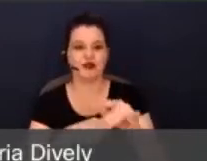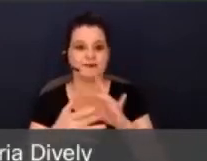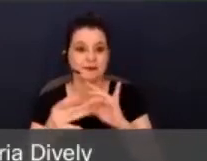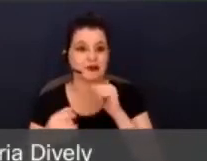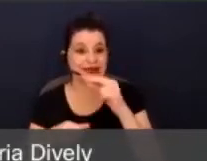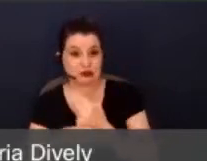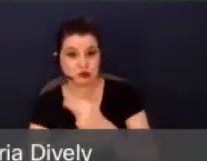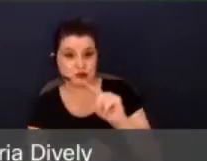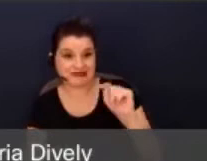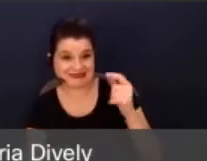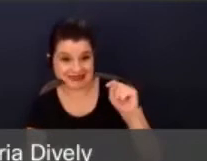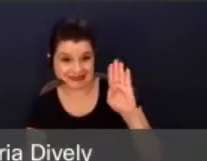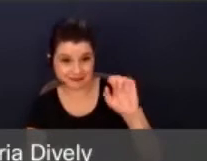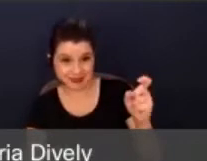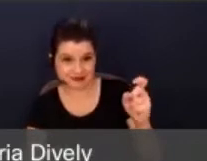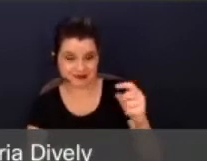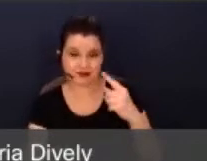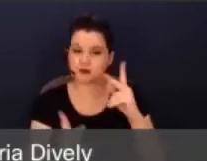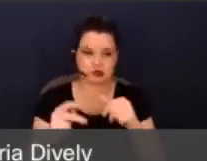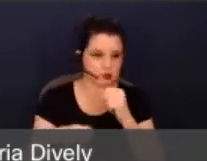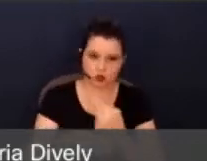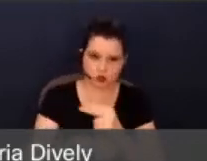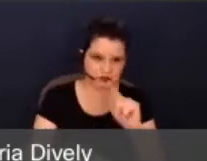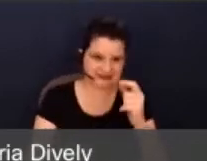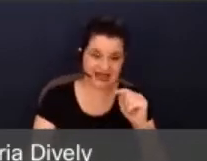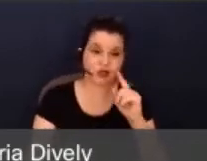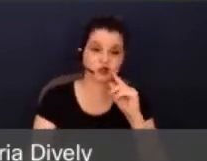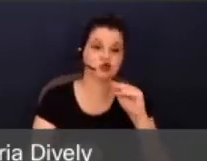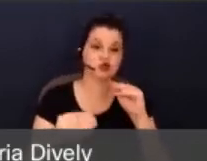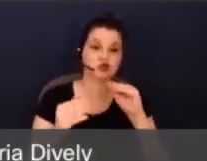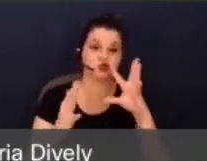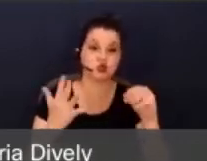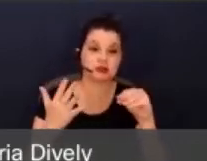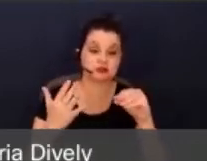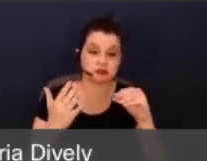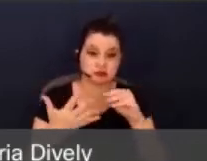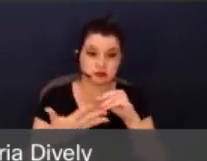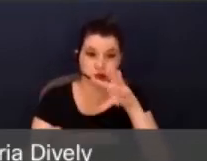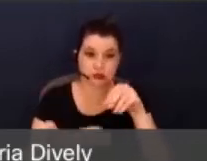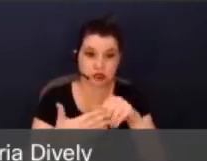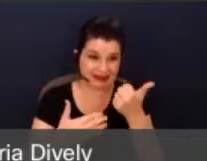a text box and the person said they do not, I use a screenshot, anything different, um,